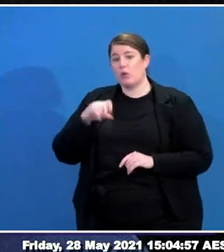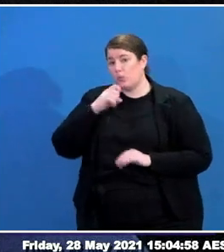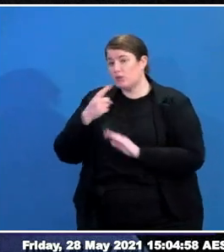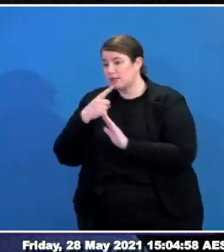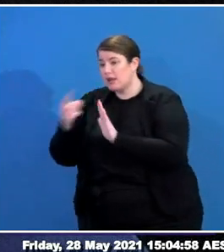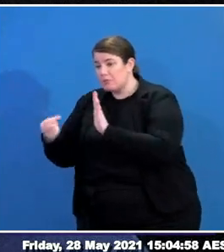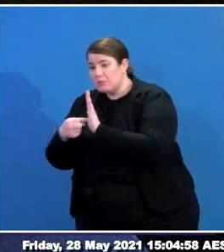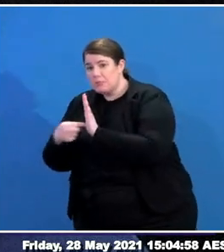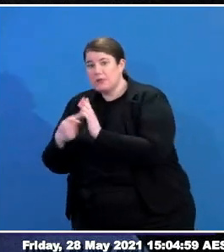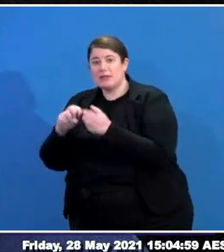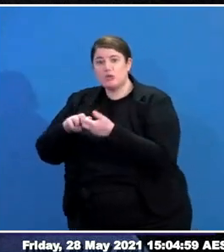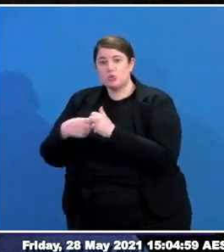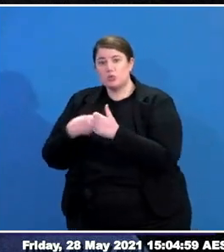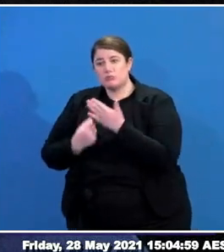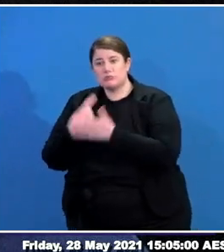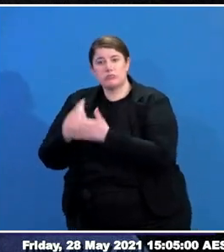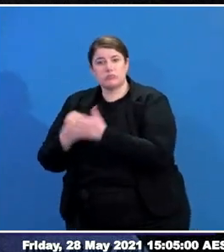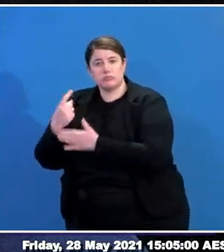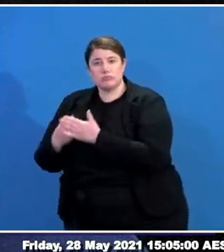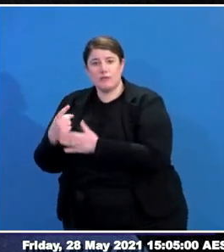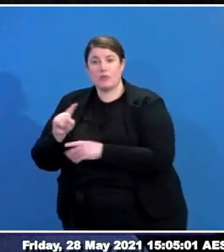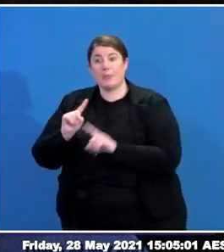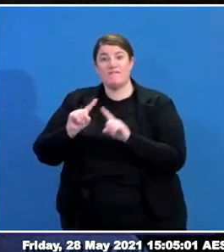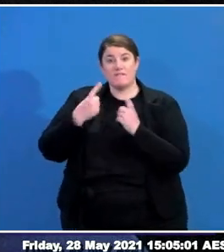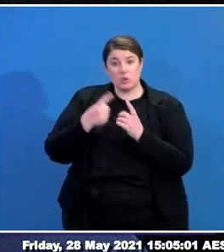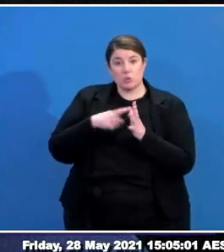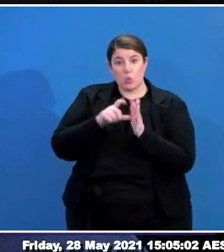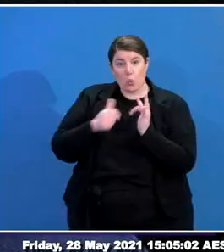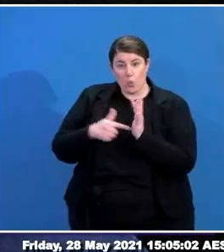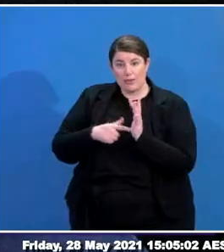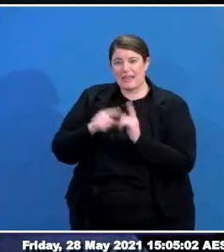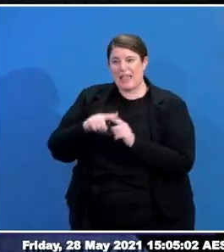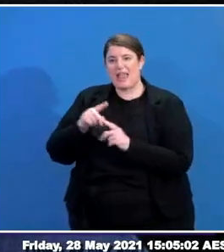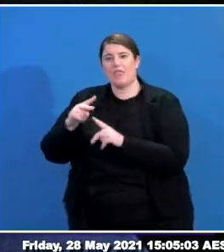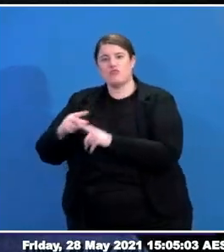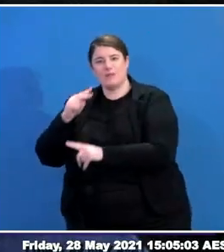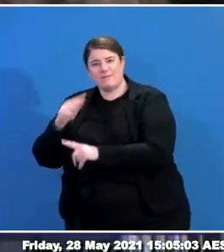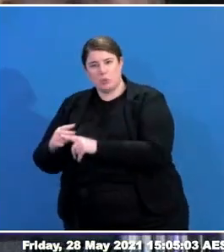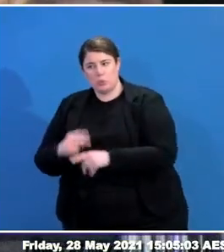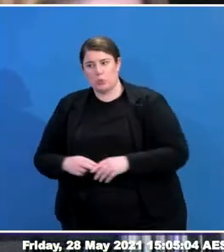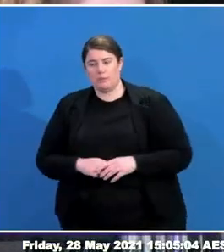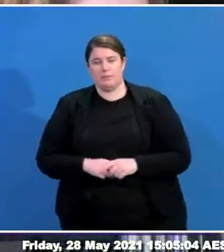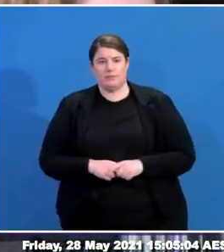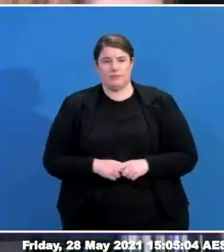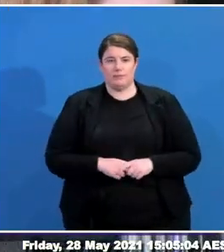that we'd observed between the initial audit and those reviews. That was my question, is there scope for you to focus the